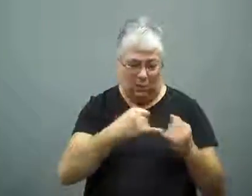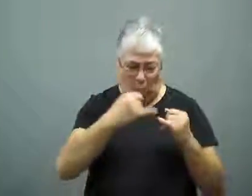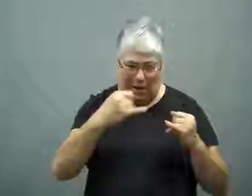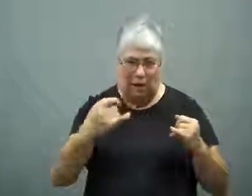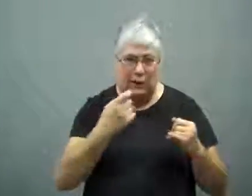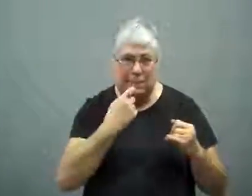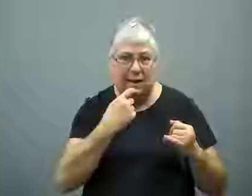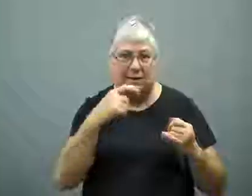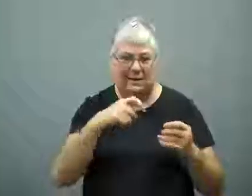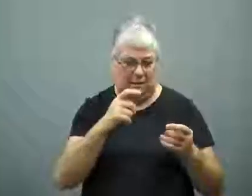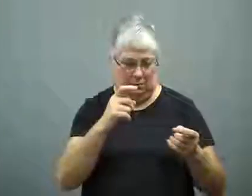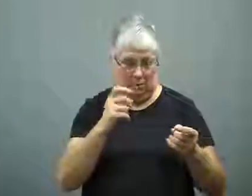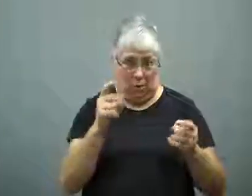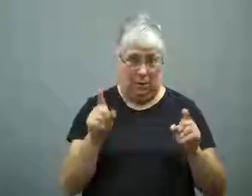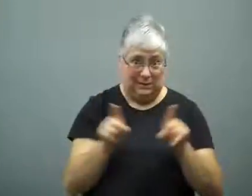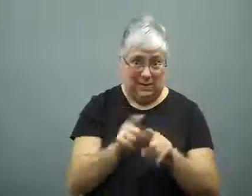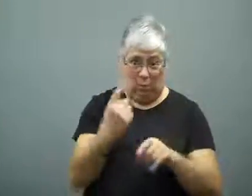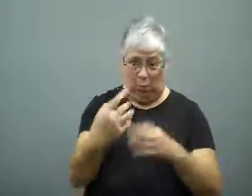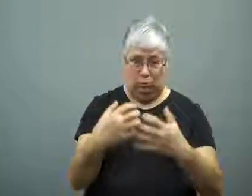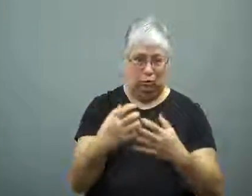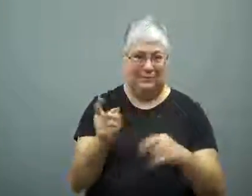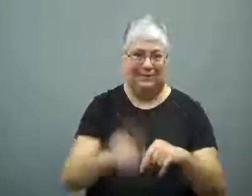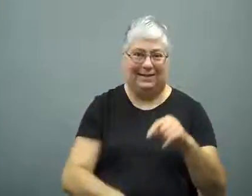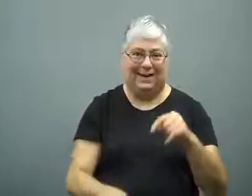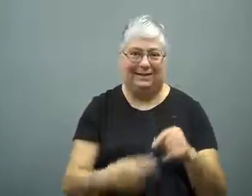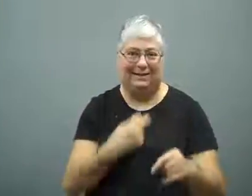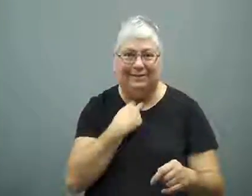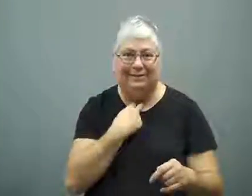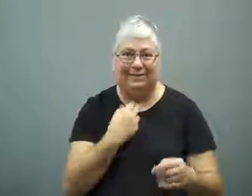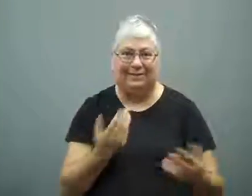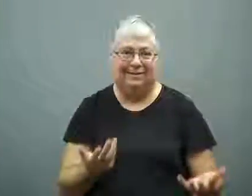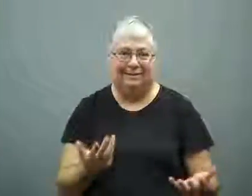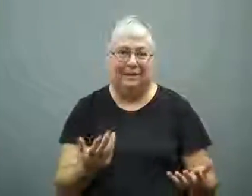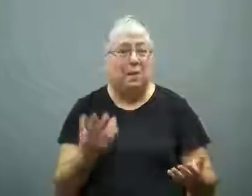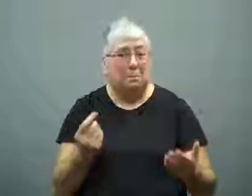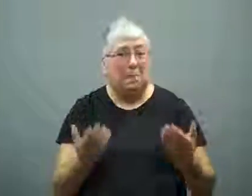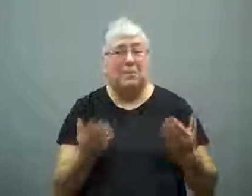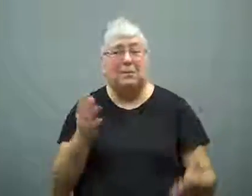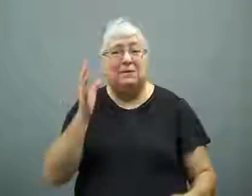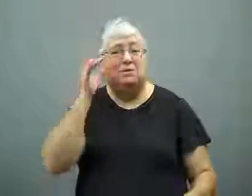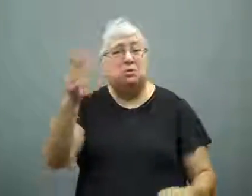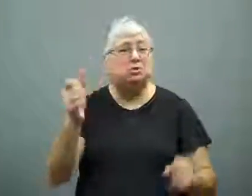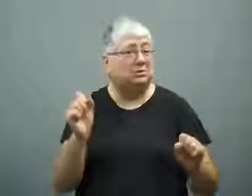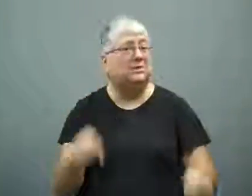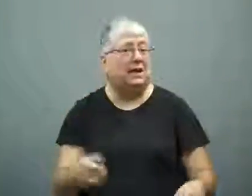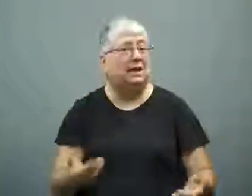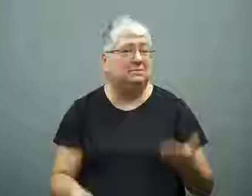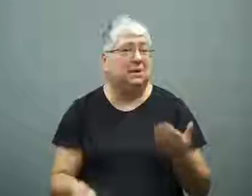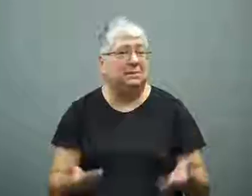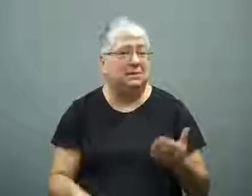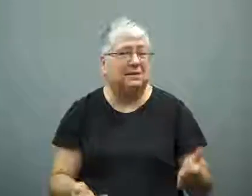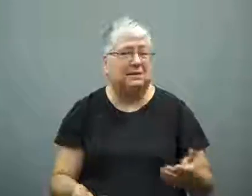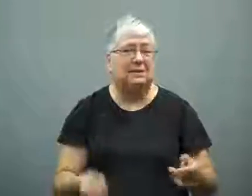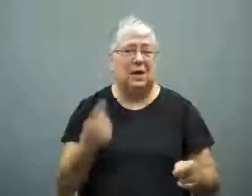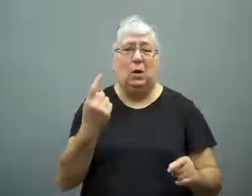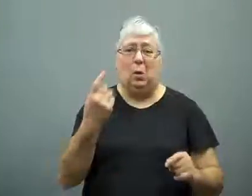but inside, the circuitry is metal, so one printer couldn't make the whole thing.